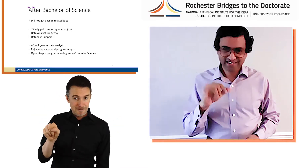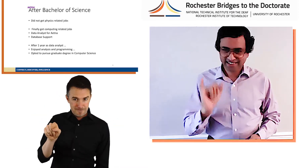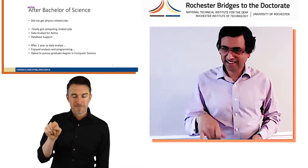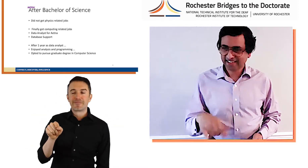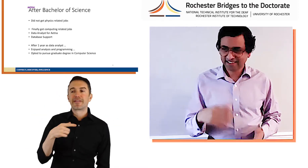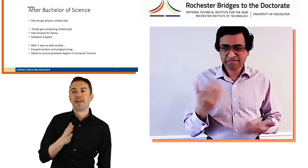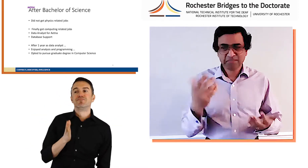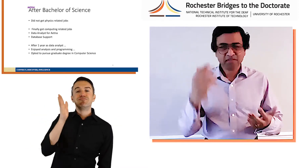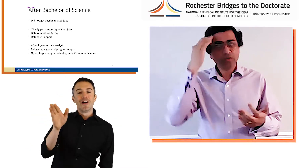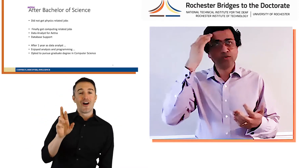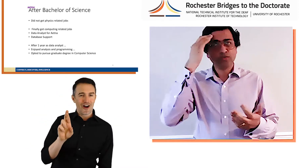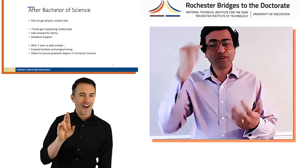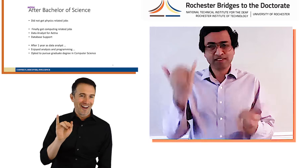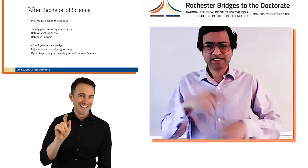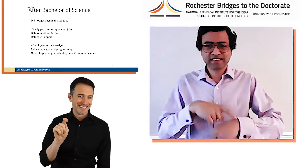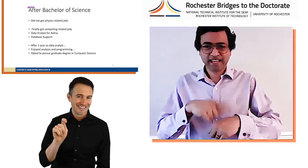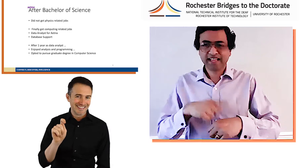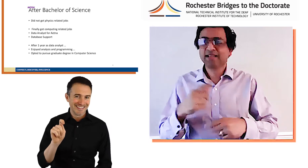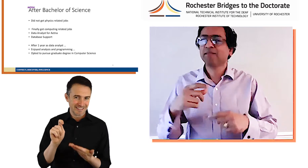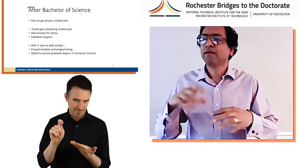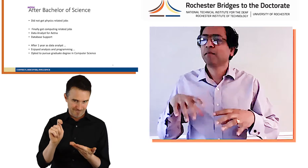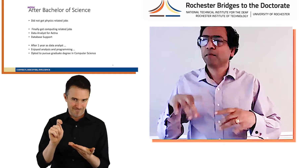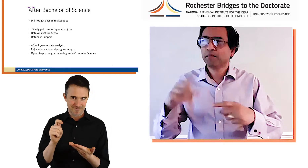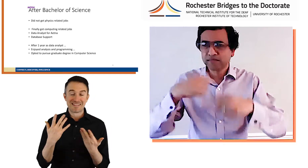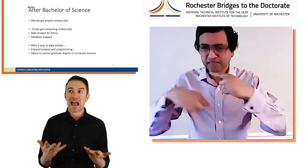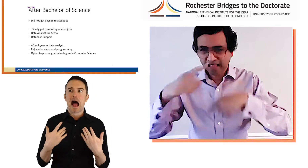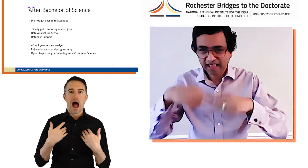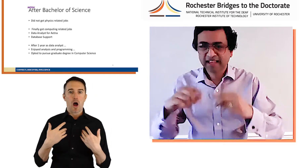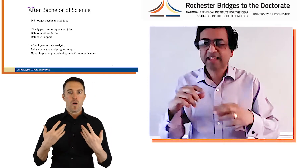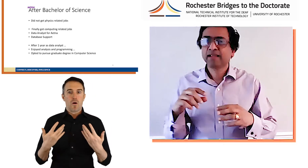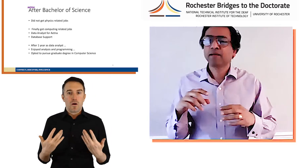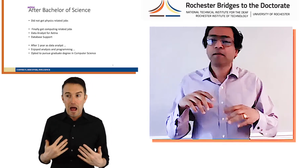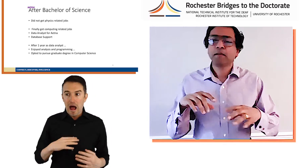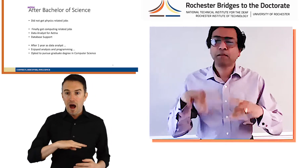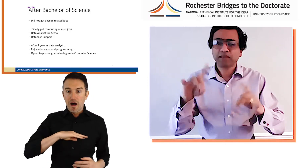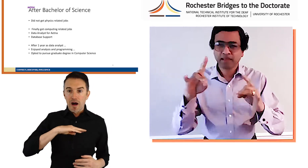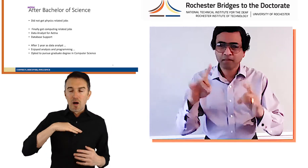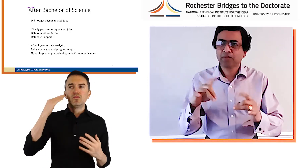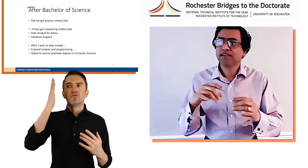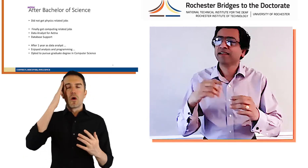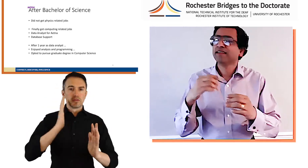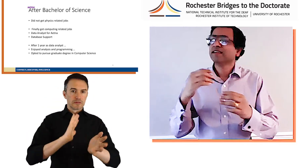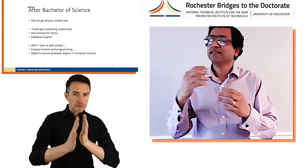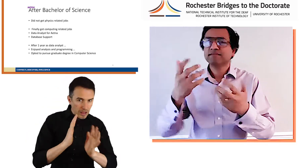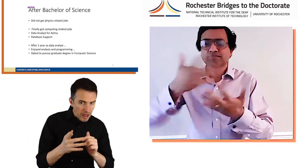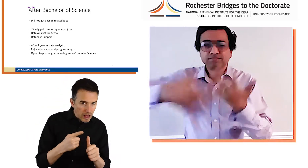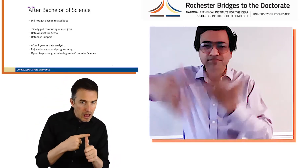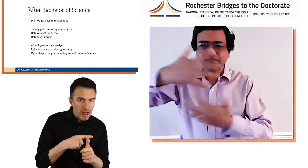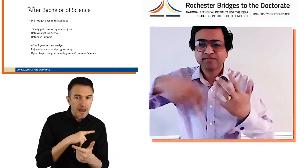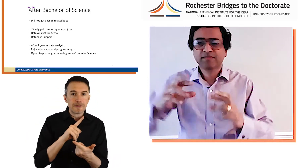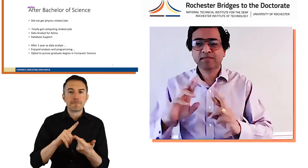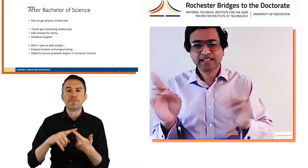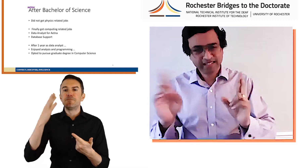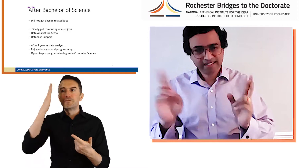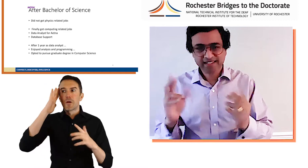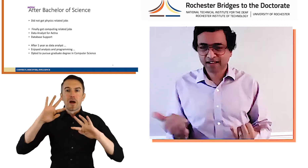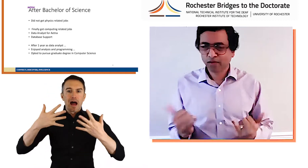So, I knew--at that time at RIT, I started learning sign language and I started wanting to be more involved